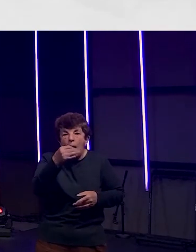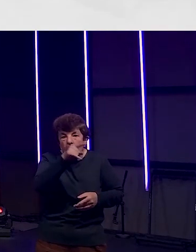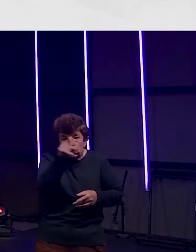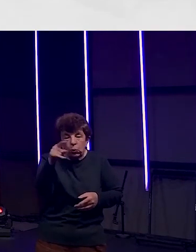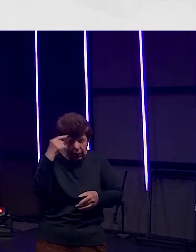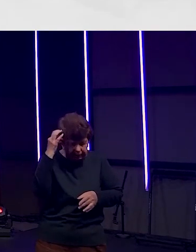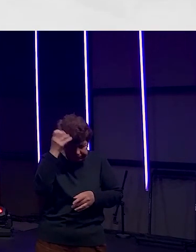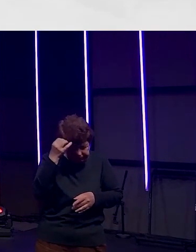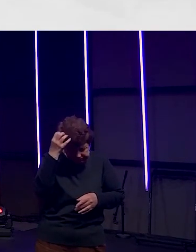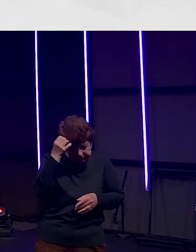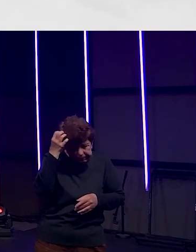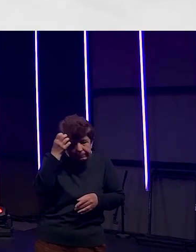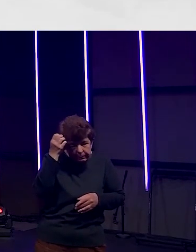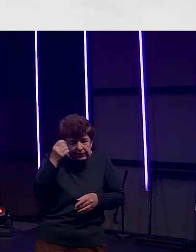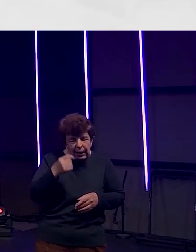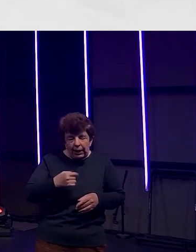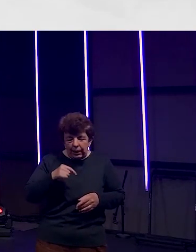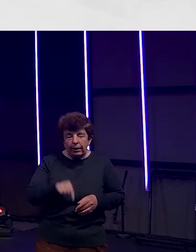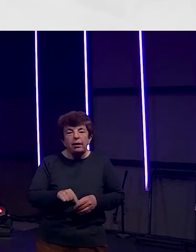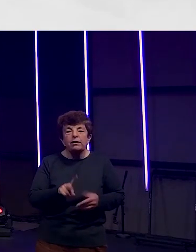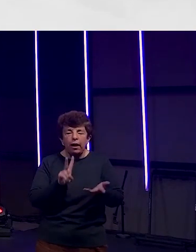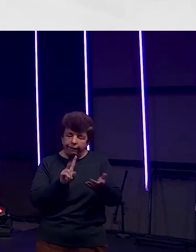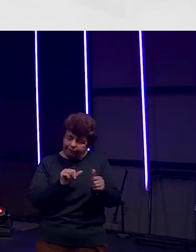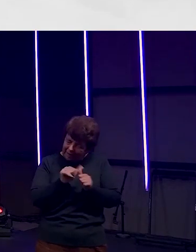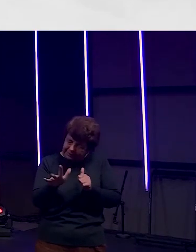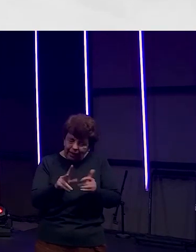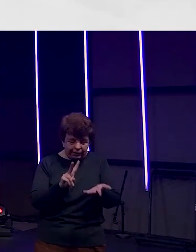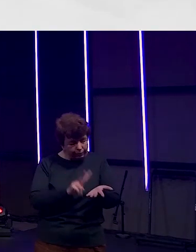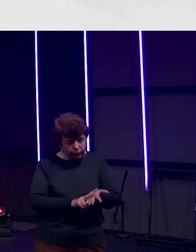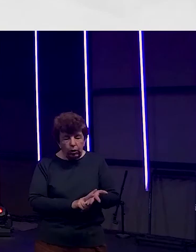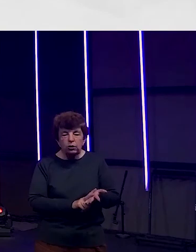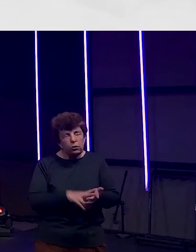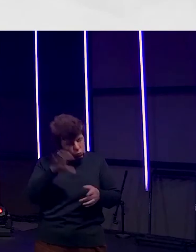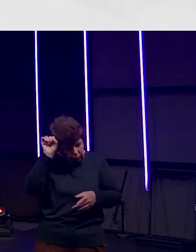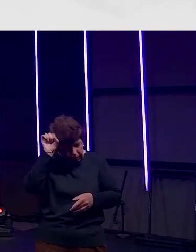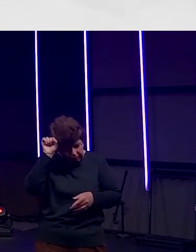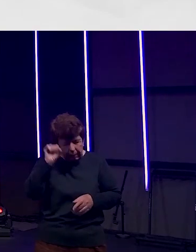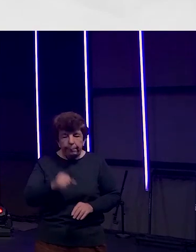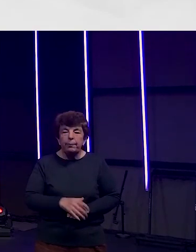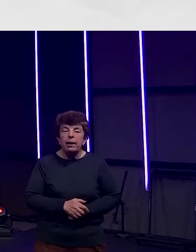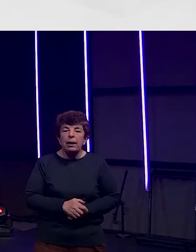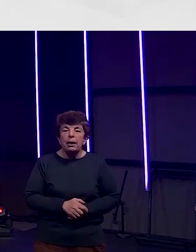about that and here is a fantastic verse to memorise if you haven't already